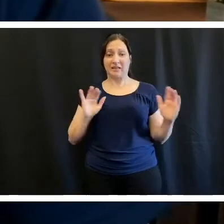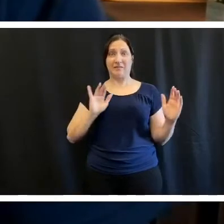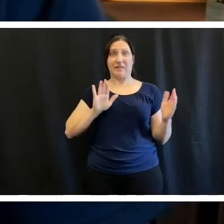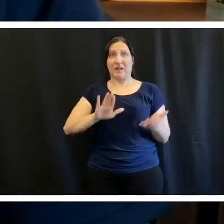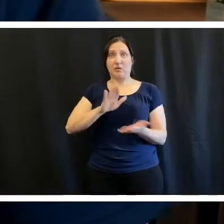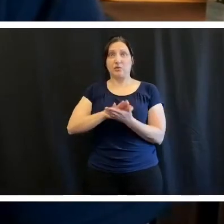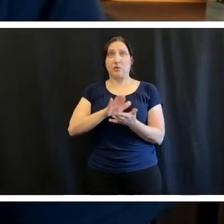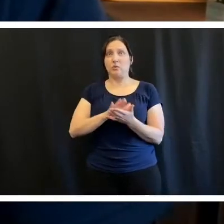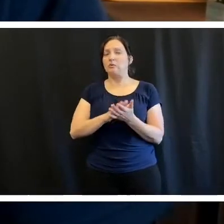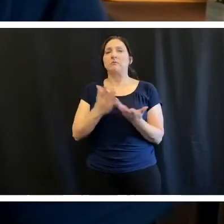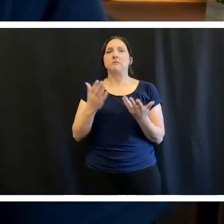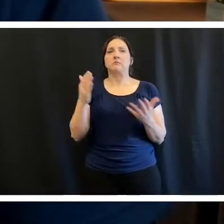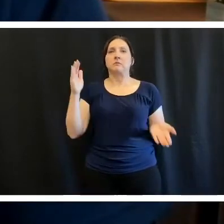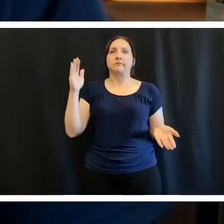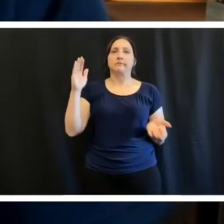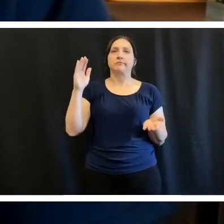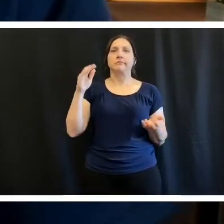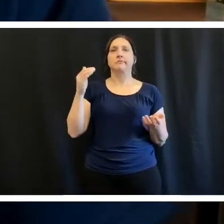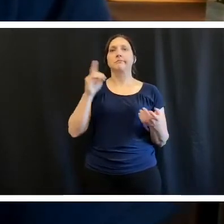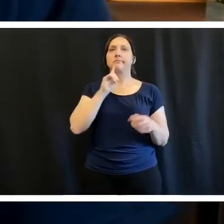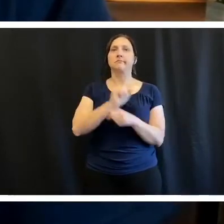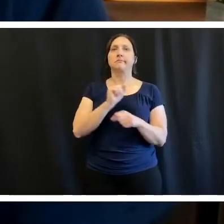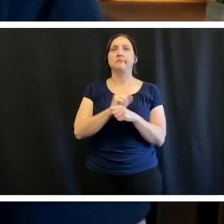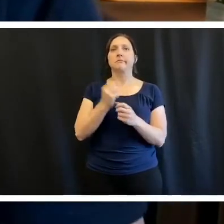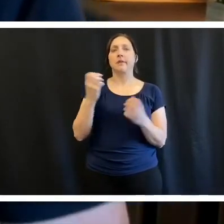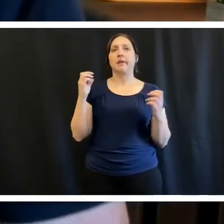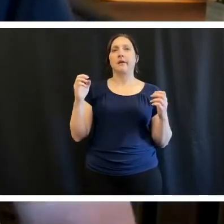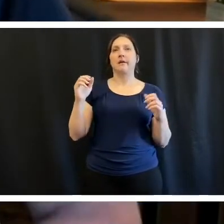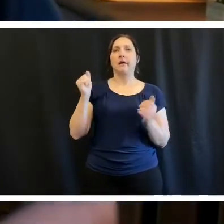had trouble having access to devices and they're up and going.